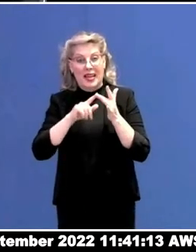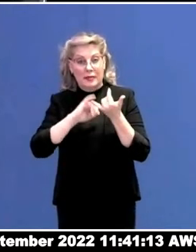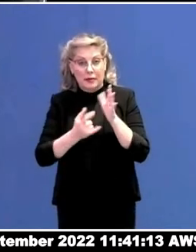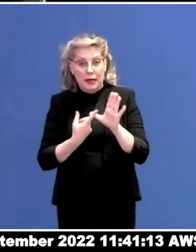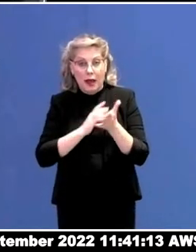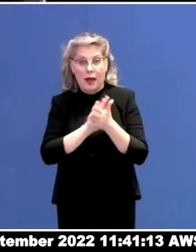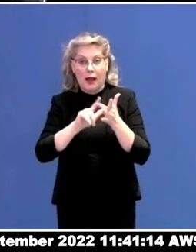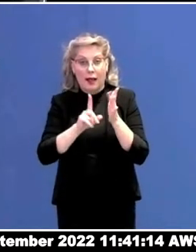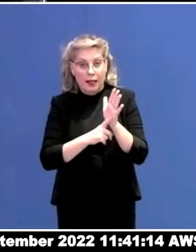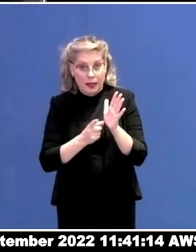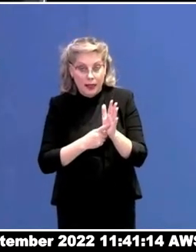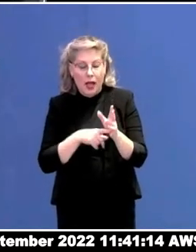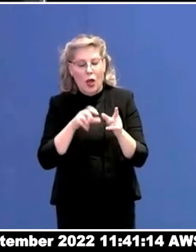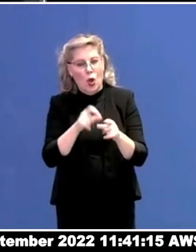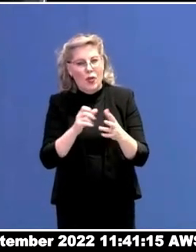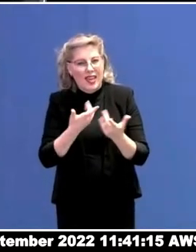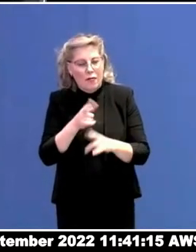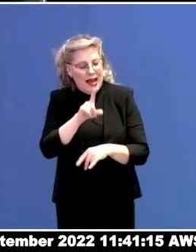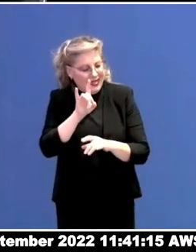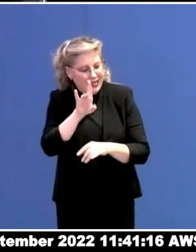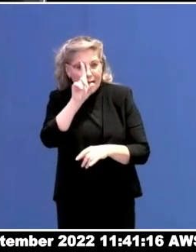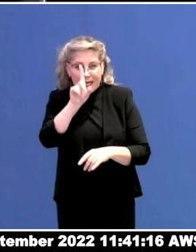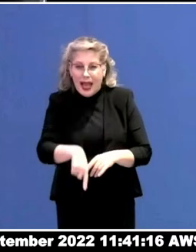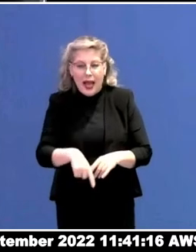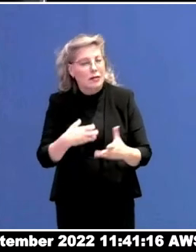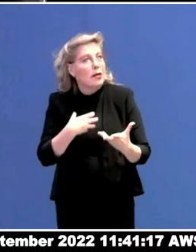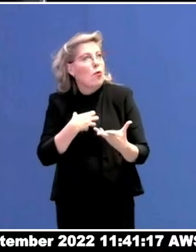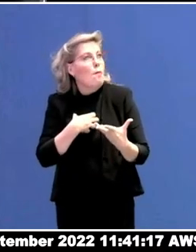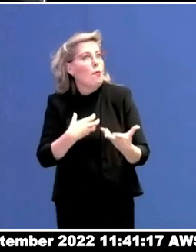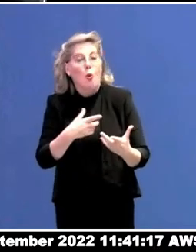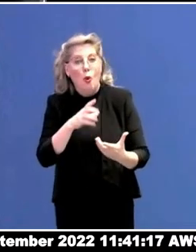And right now, in Western Australia, we have one in 12 Aboriginal men that are in prison